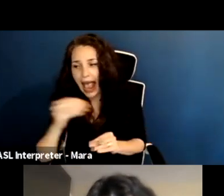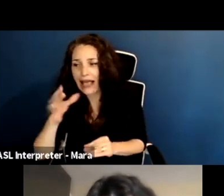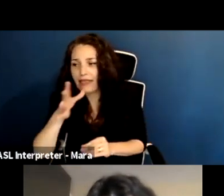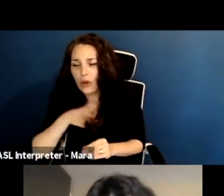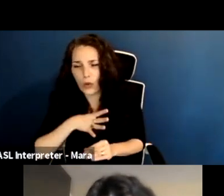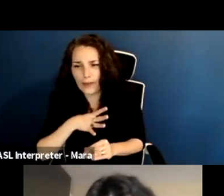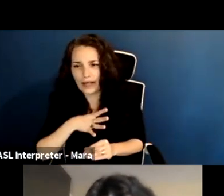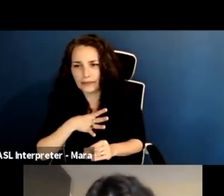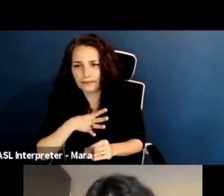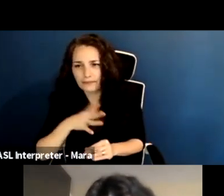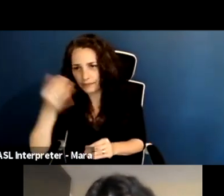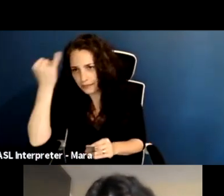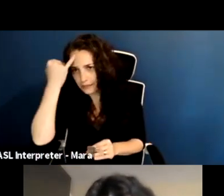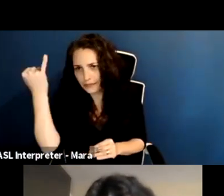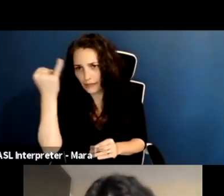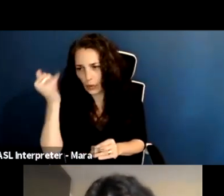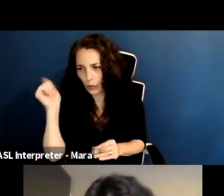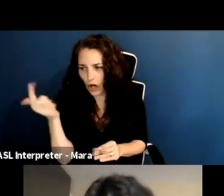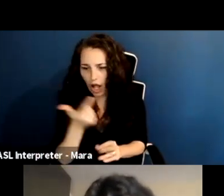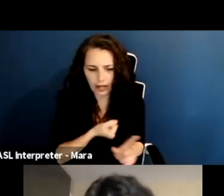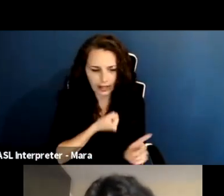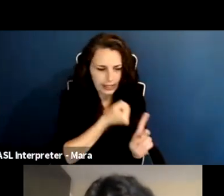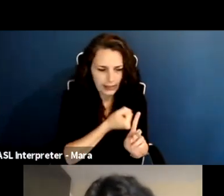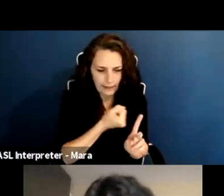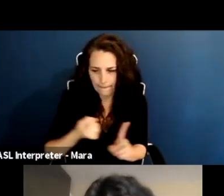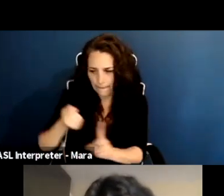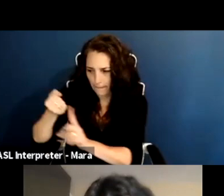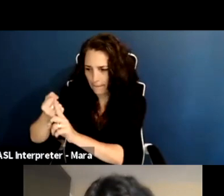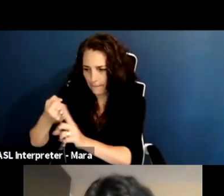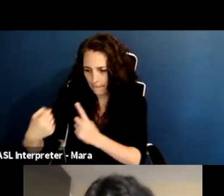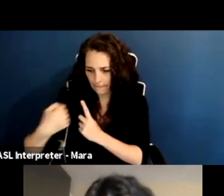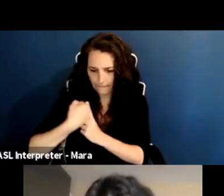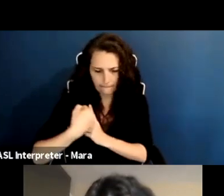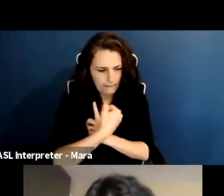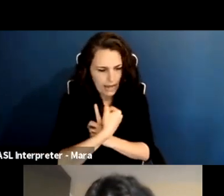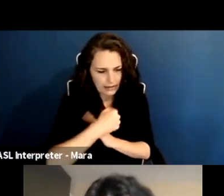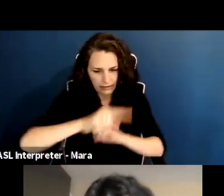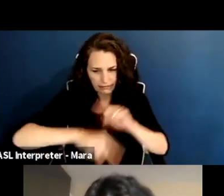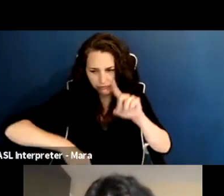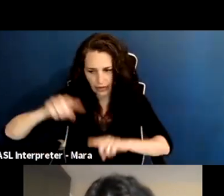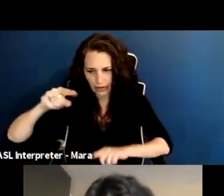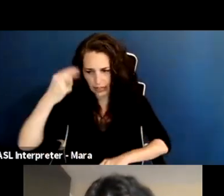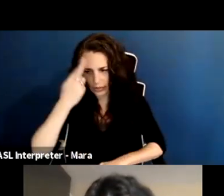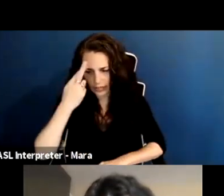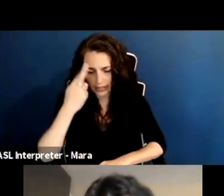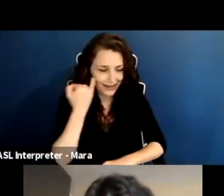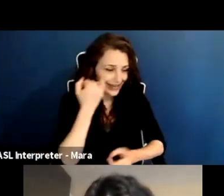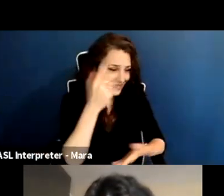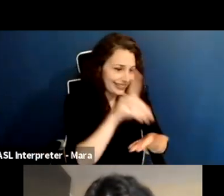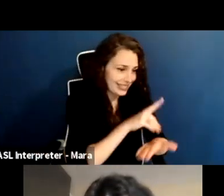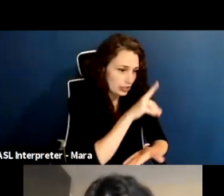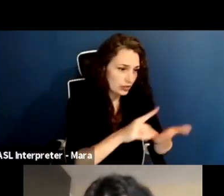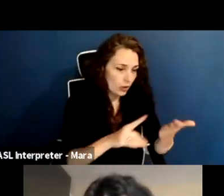we are all impacted by whether it is discrimination, whether it's human rights issues,